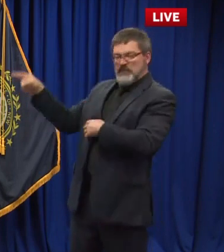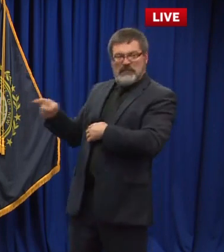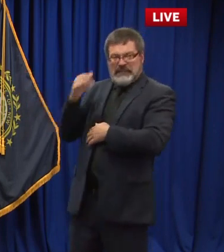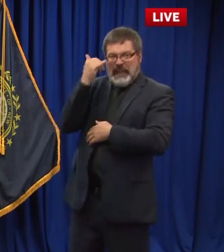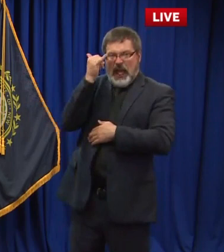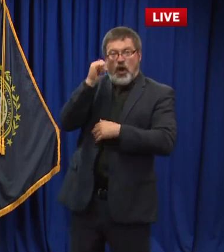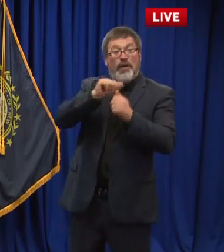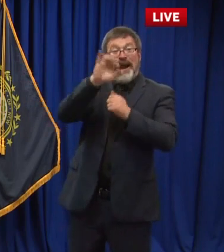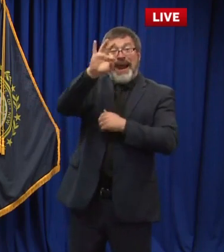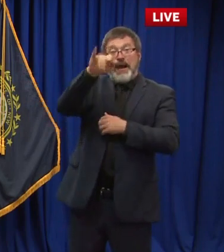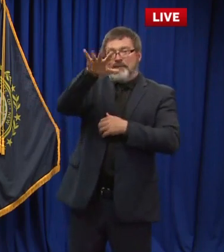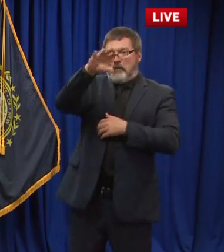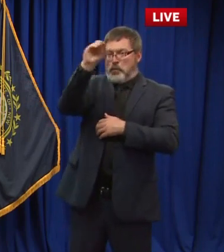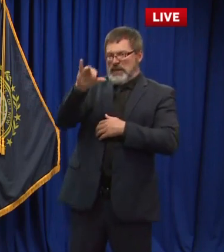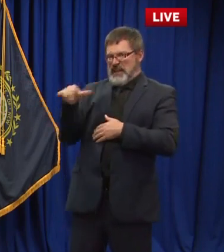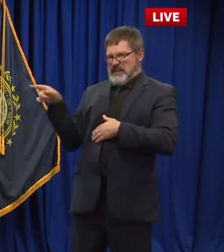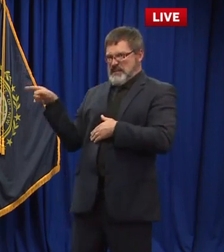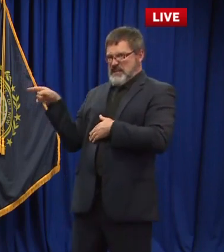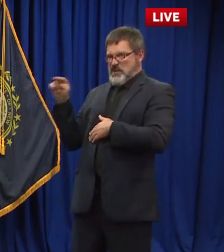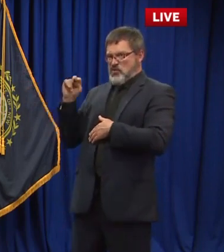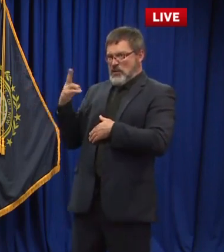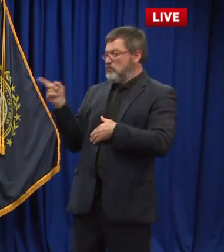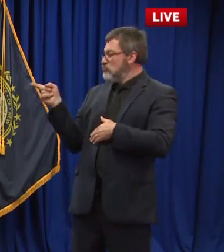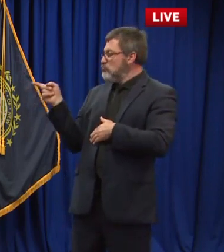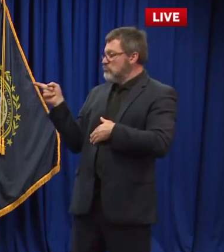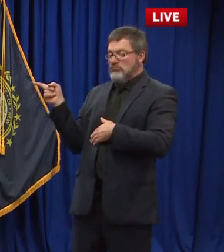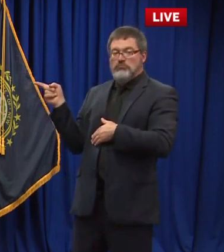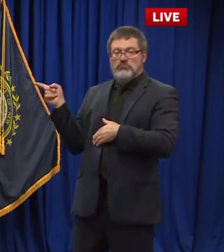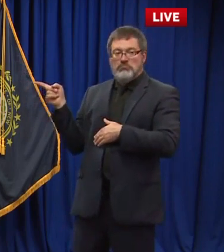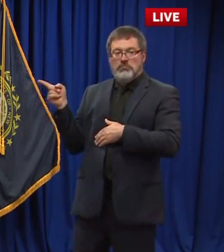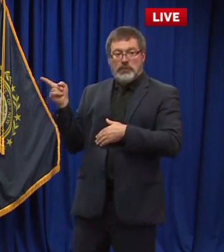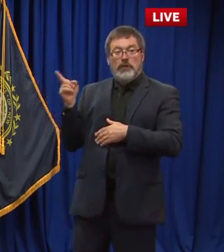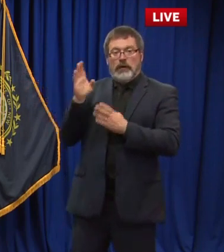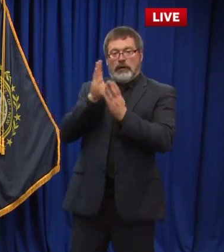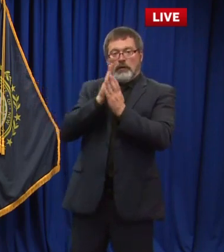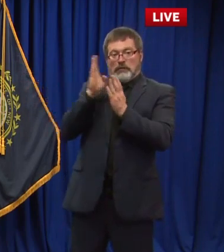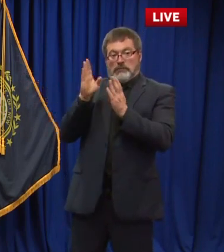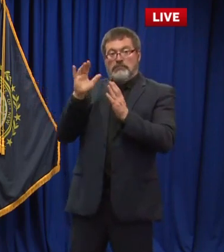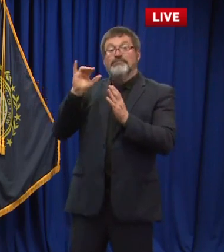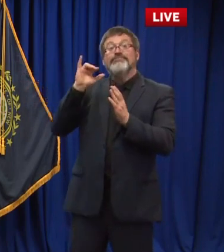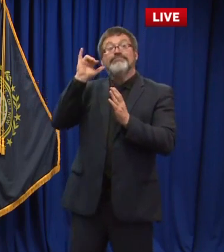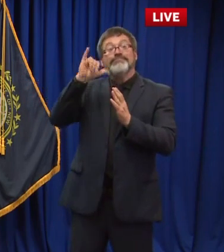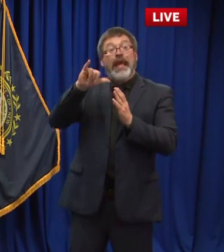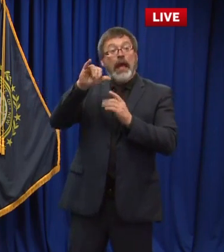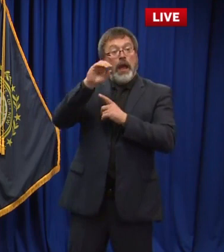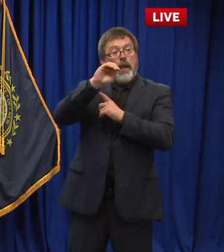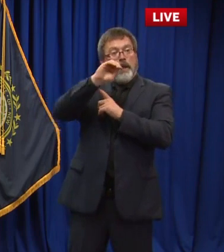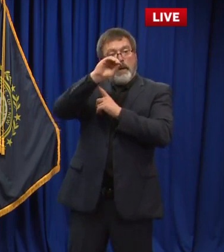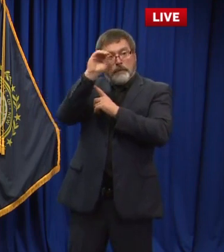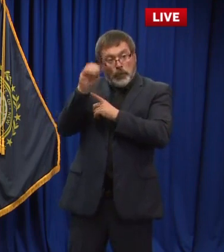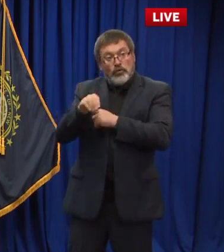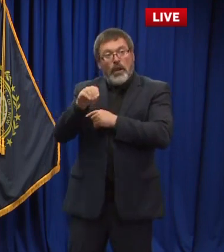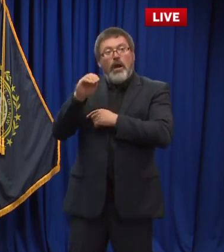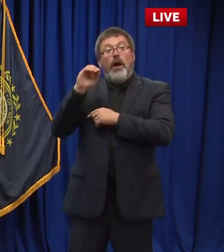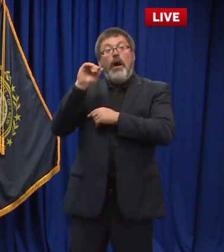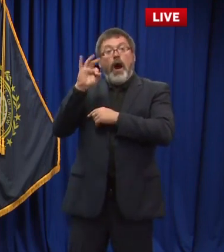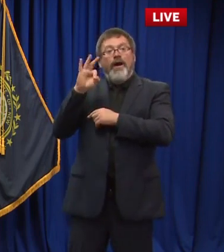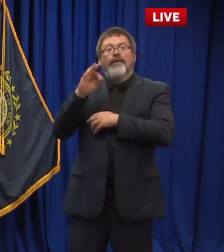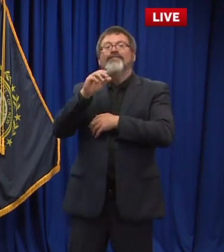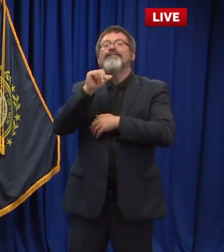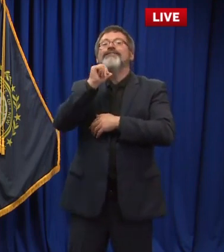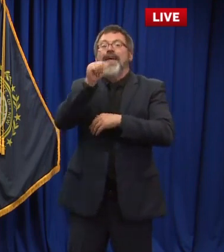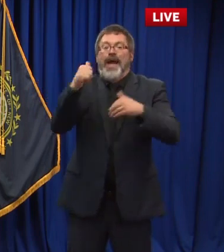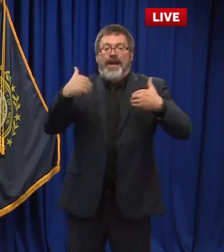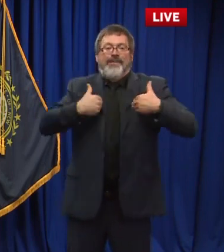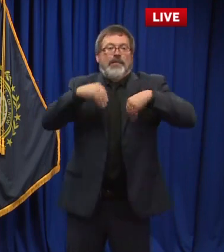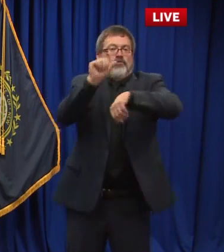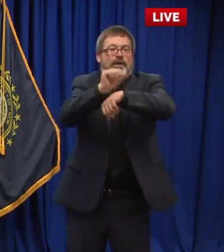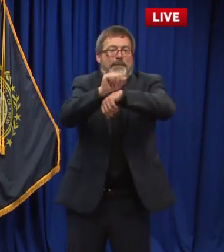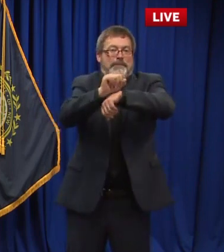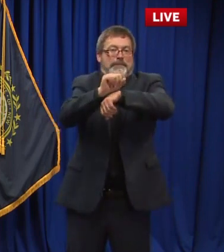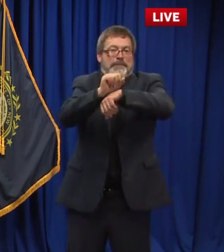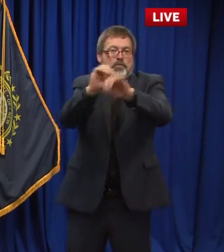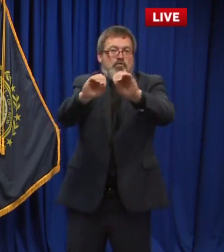THIS IS LOOKING AT THE WORKFORCE OF EACH STATE AND THE PERCENT OF UNEMPLOYMENT FOR THOSE WORKFORCE NUMBERS THAT WE HAVE.